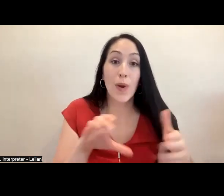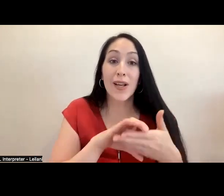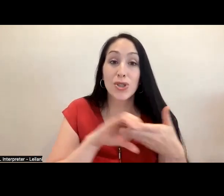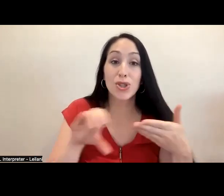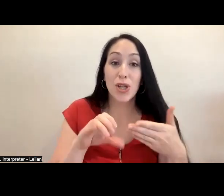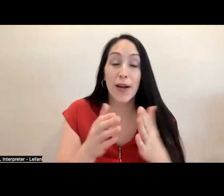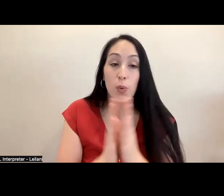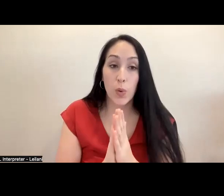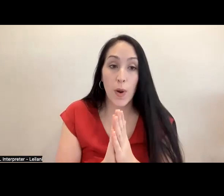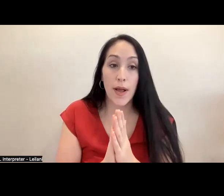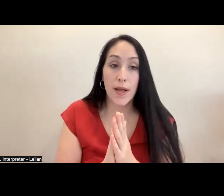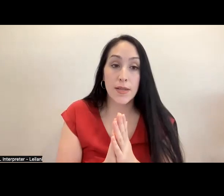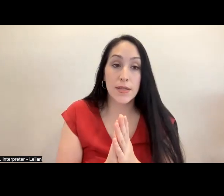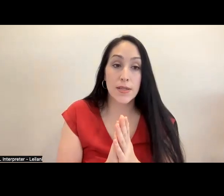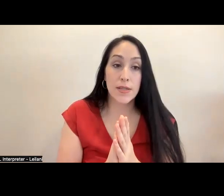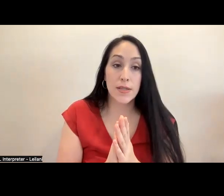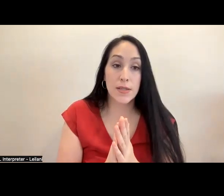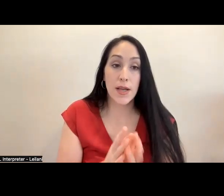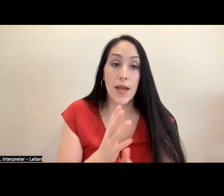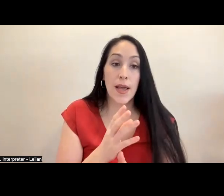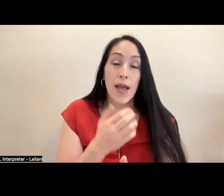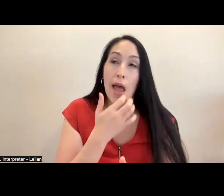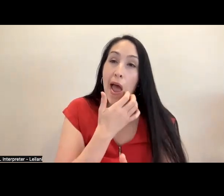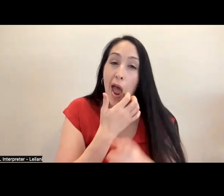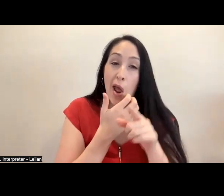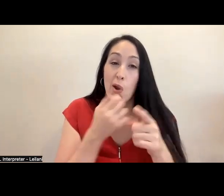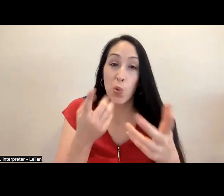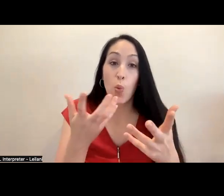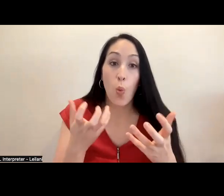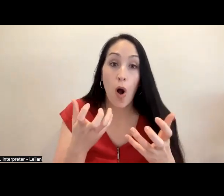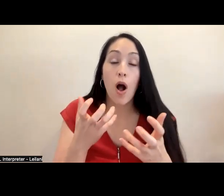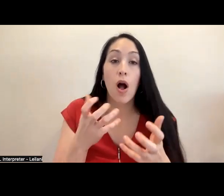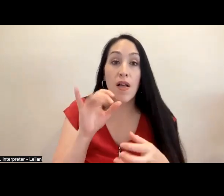by the 30 of each month. 11:58:28 You could do a system, act, withdrawal,